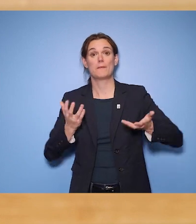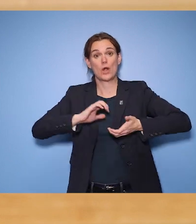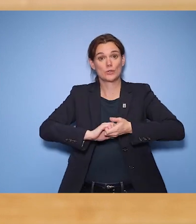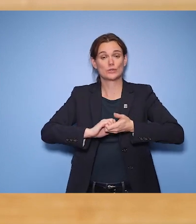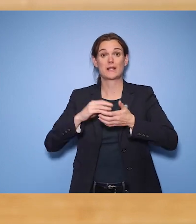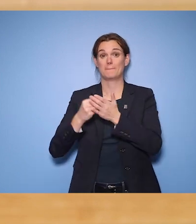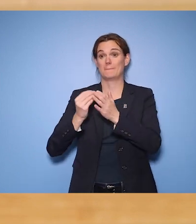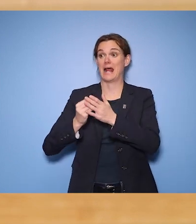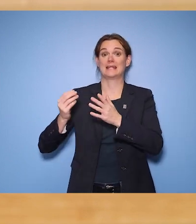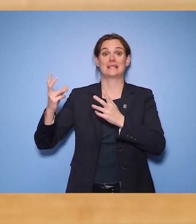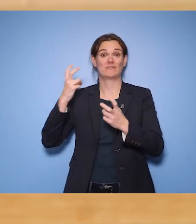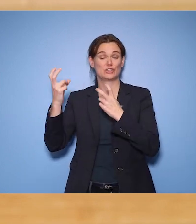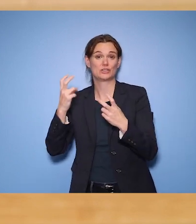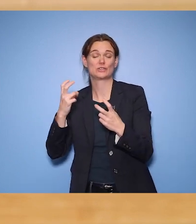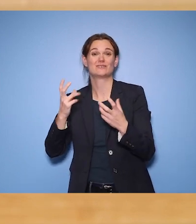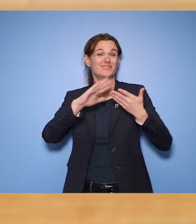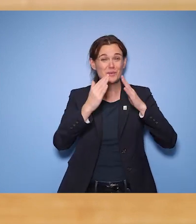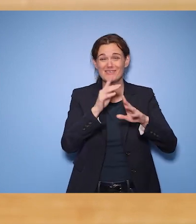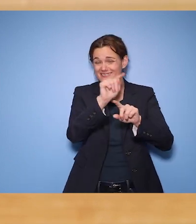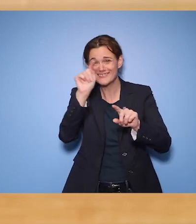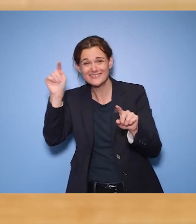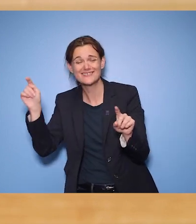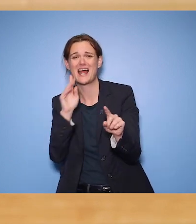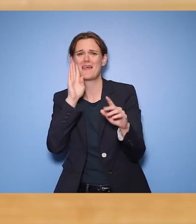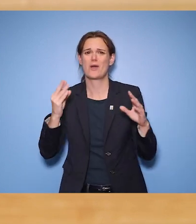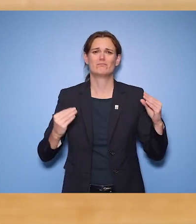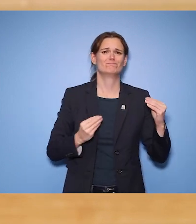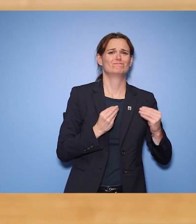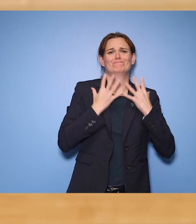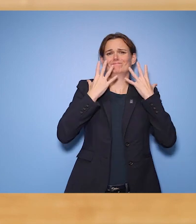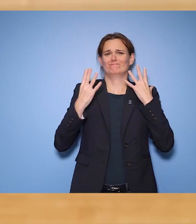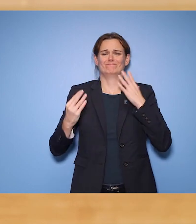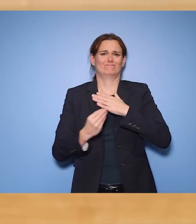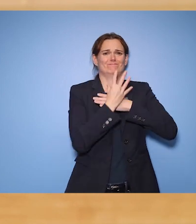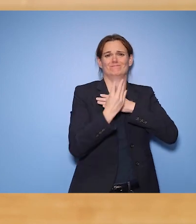donors and Nova Scotia communities will continue to inspire us and they'll keep us accountable